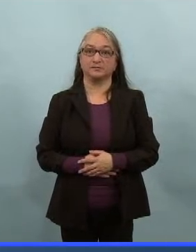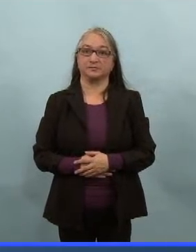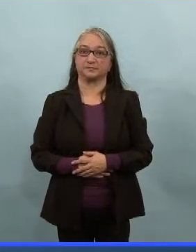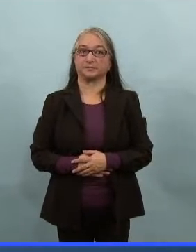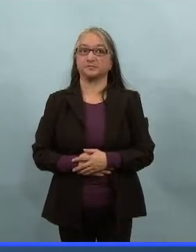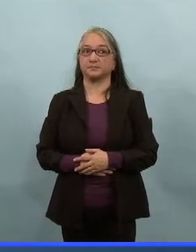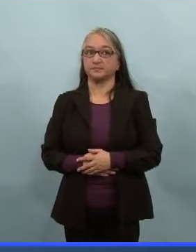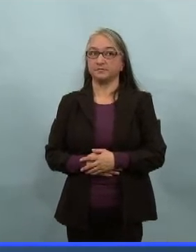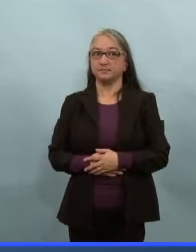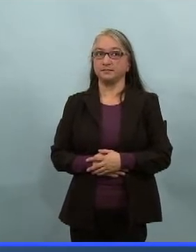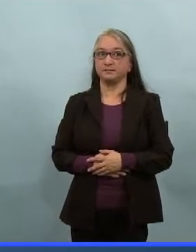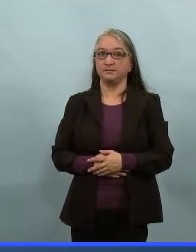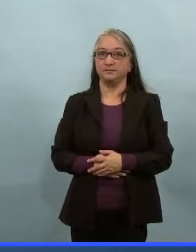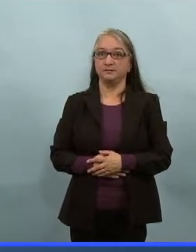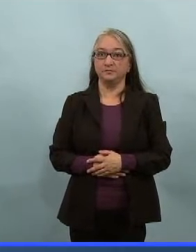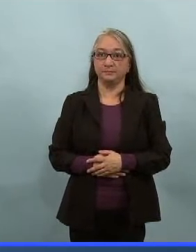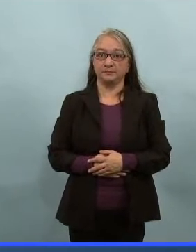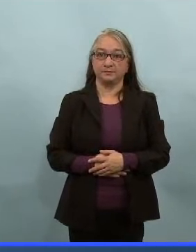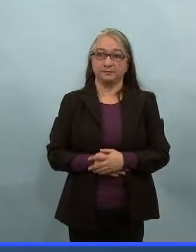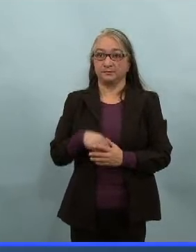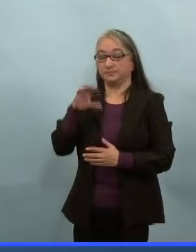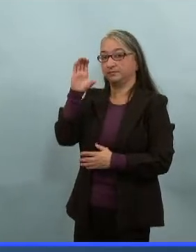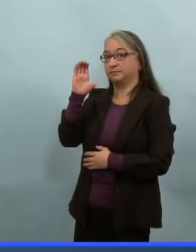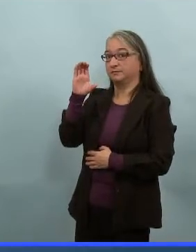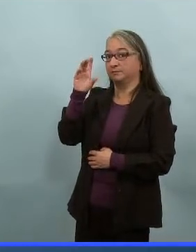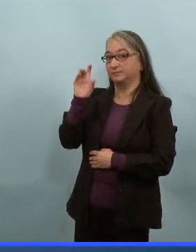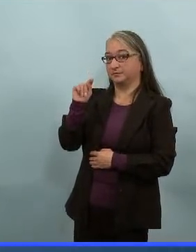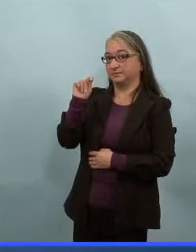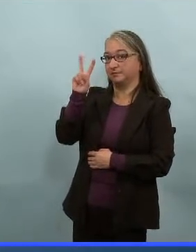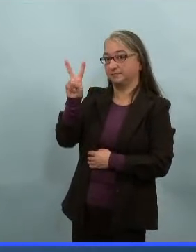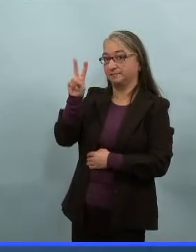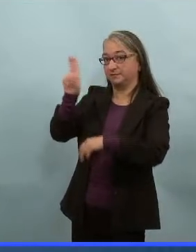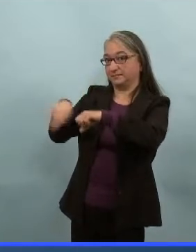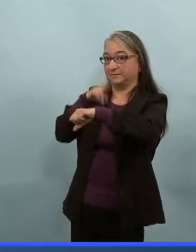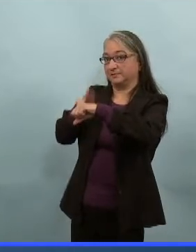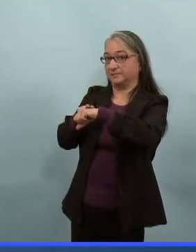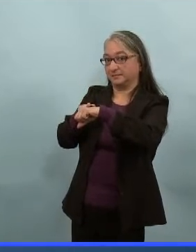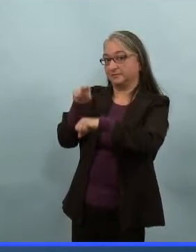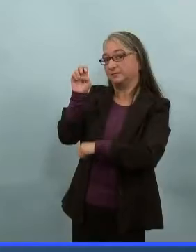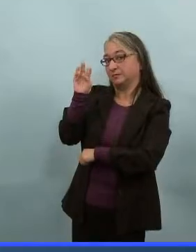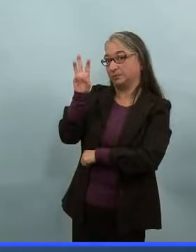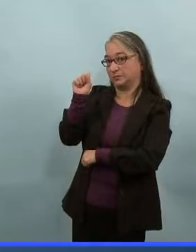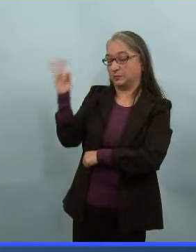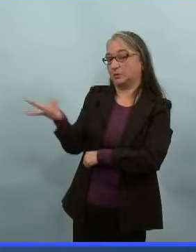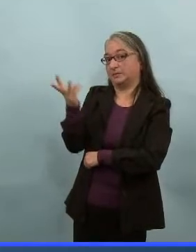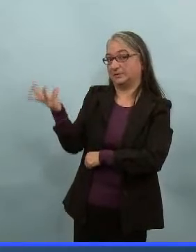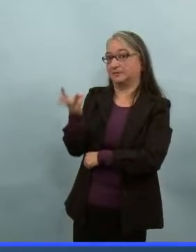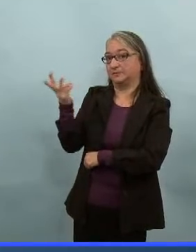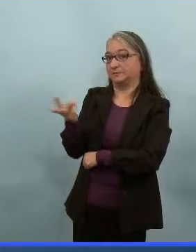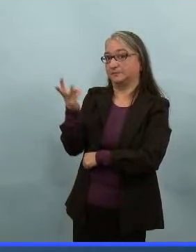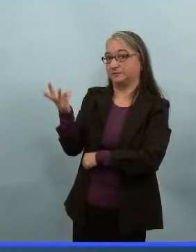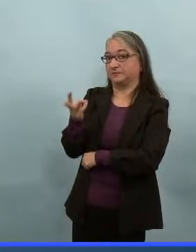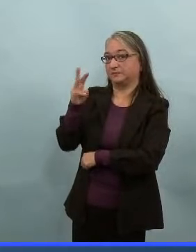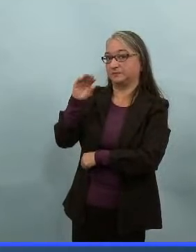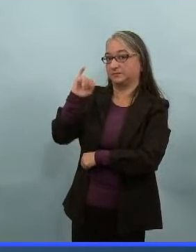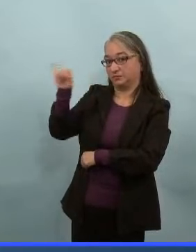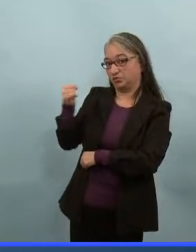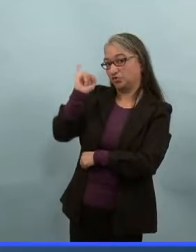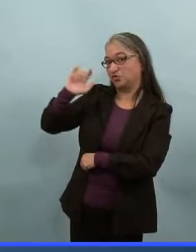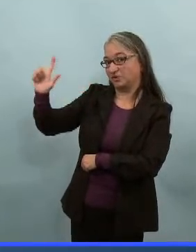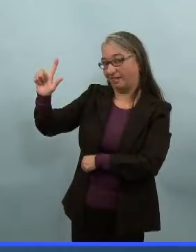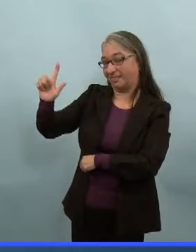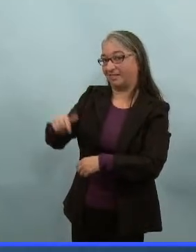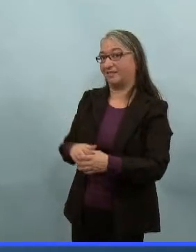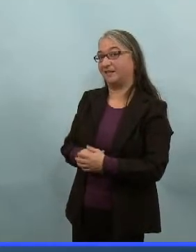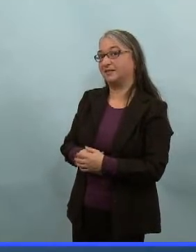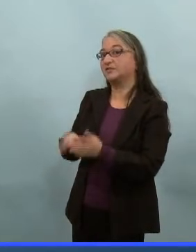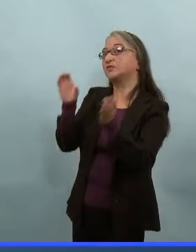from ctv national news bureau in winnipeg jill uh dr atwal i was speaking with chiefs yesterday